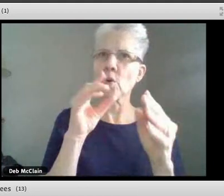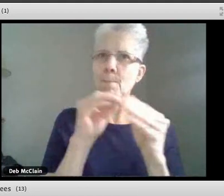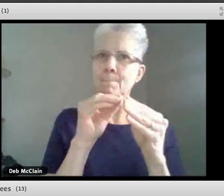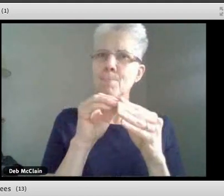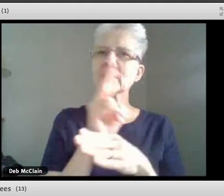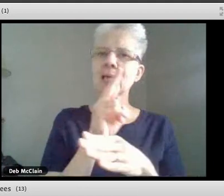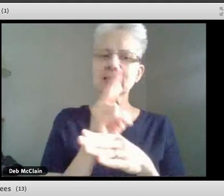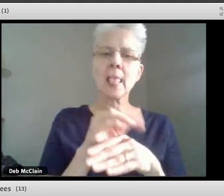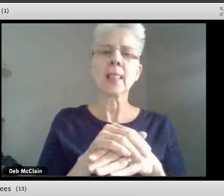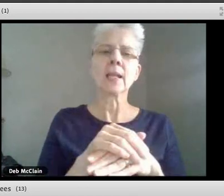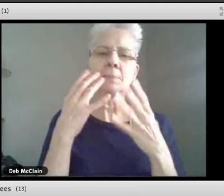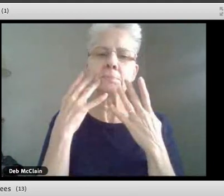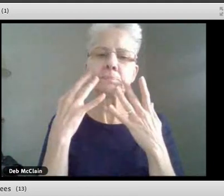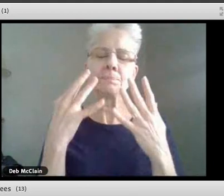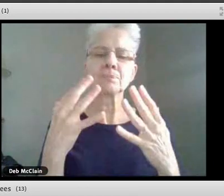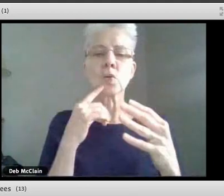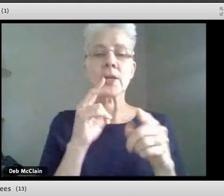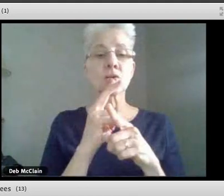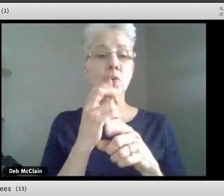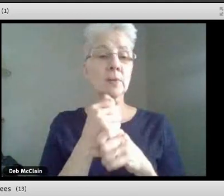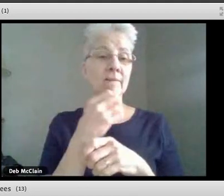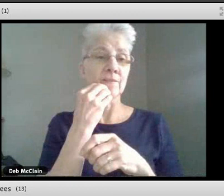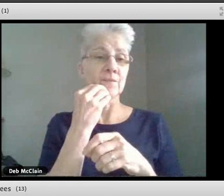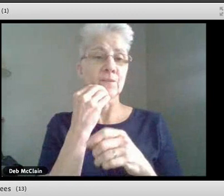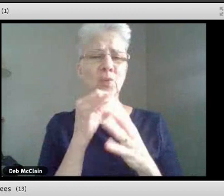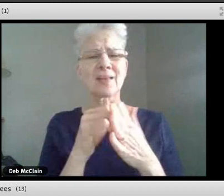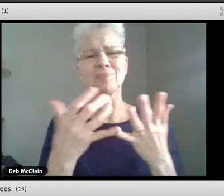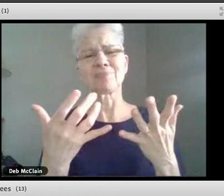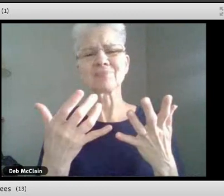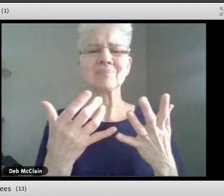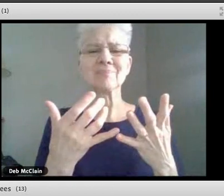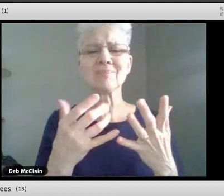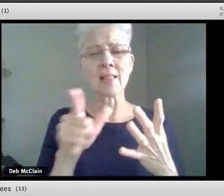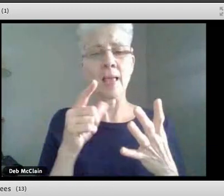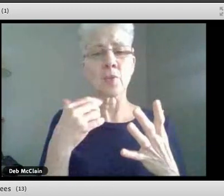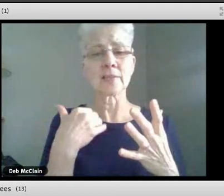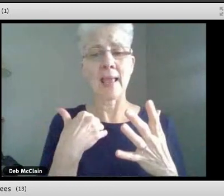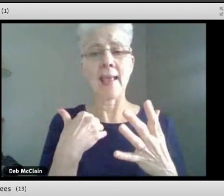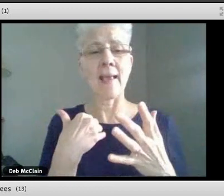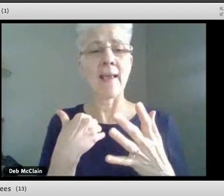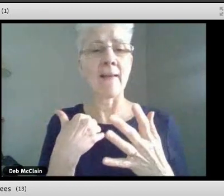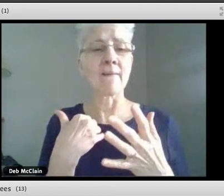which libraries have been sued, right, because you don't have accessible websites,